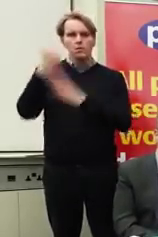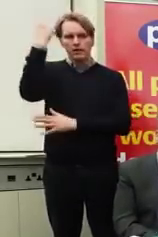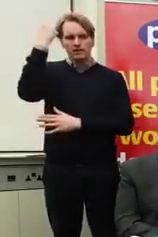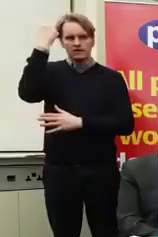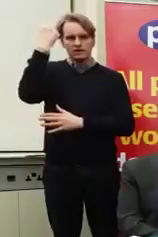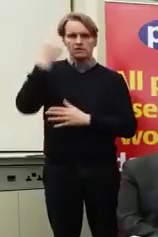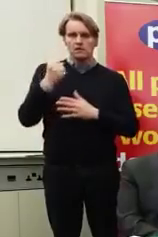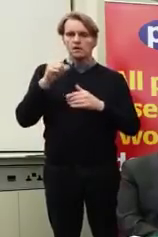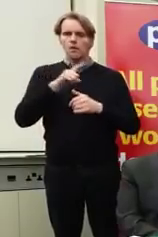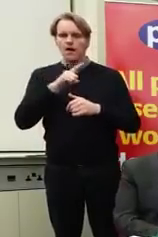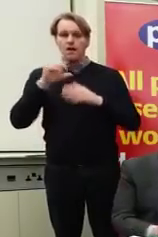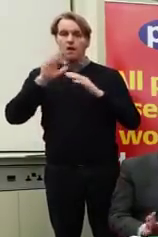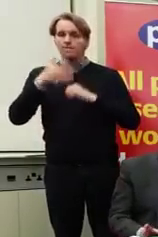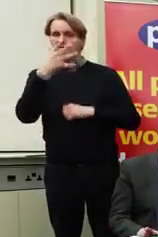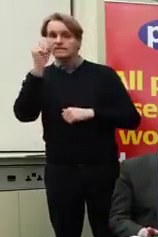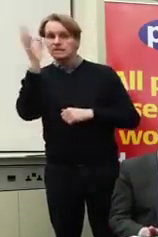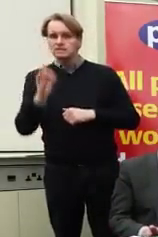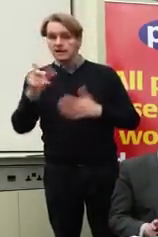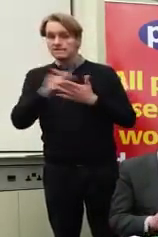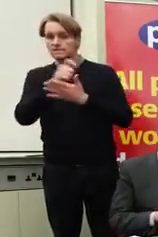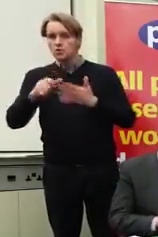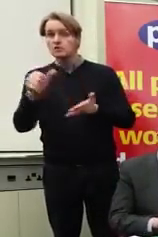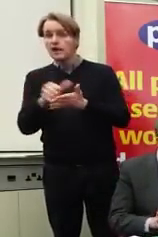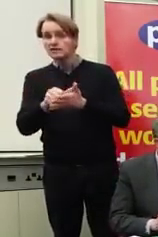as part of that and, let me reassure people that we've looked very closely at